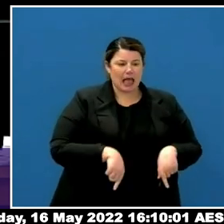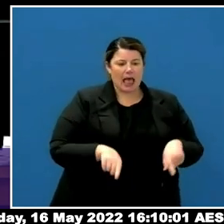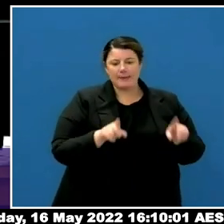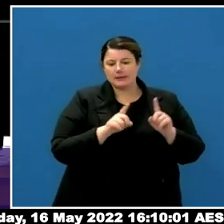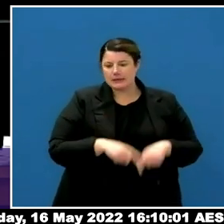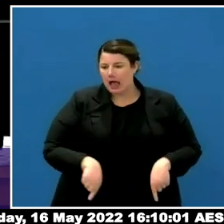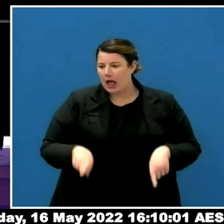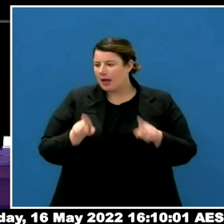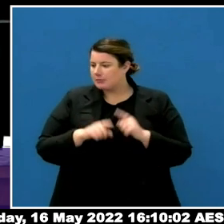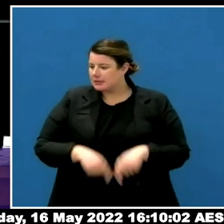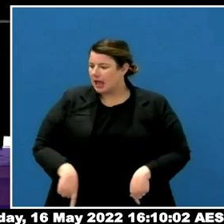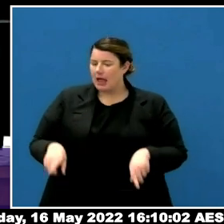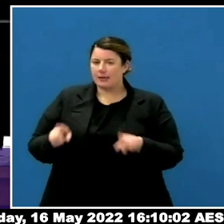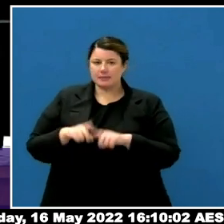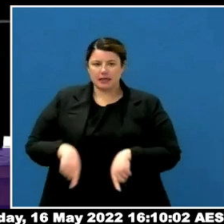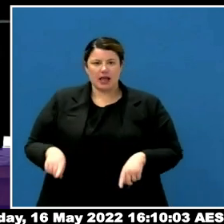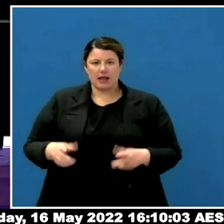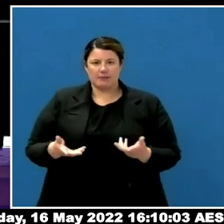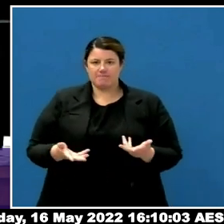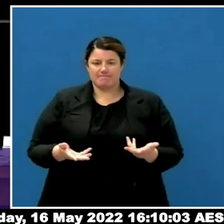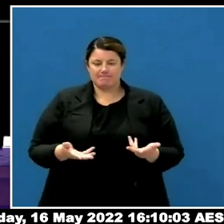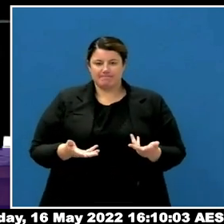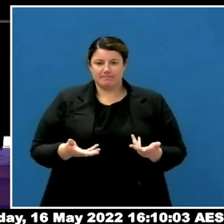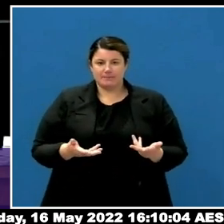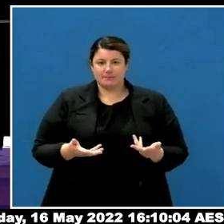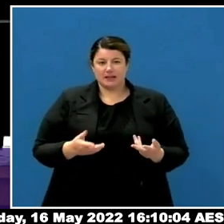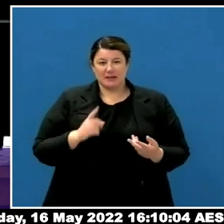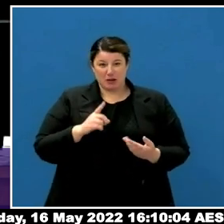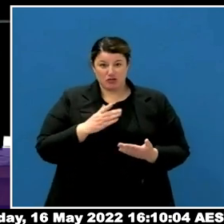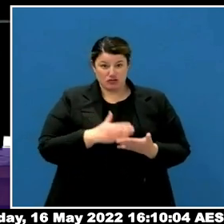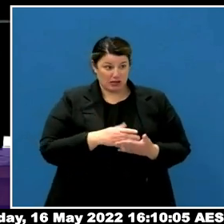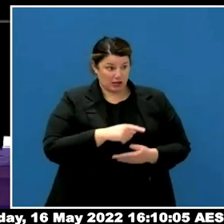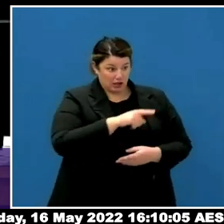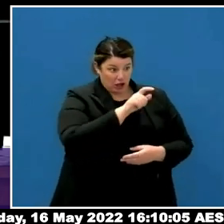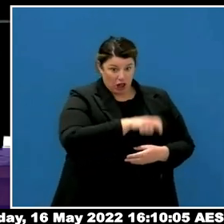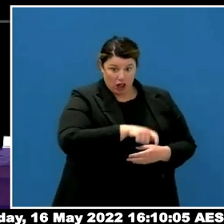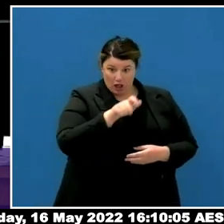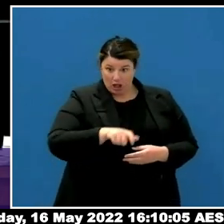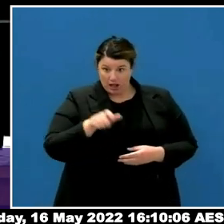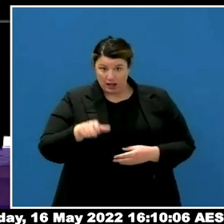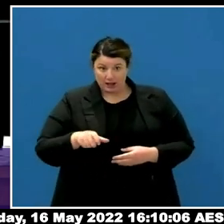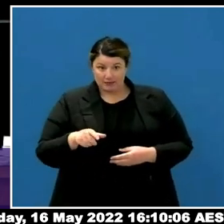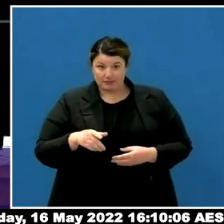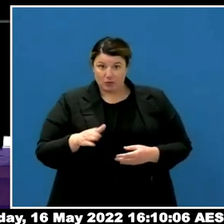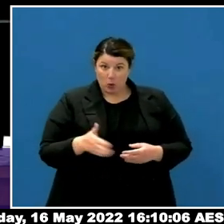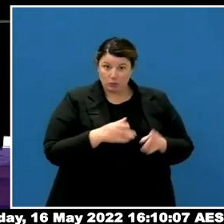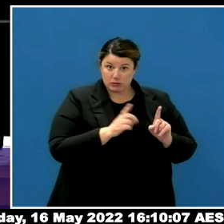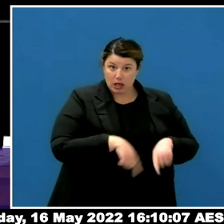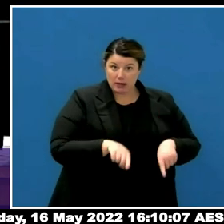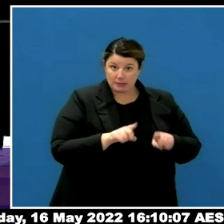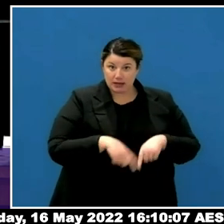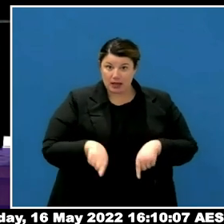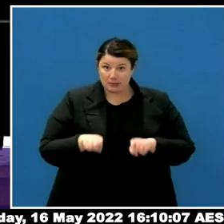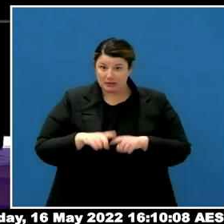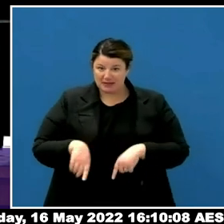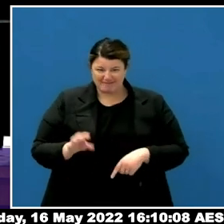of clients need their own version, you know, they need something different.